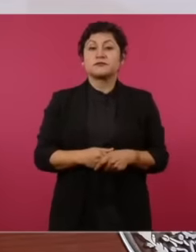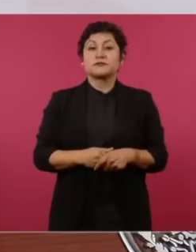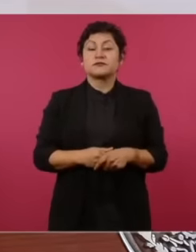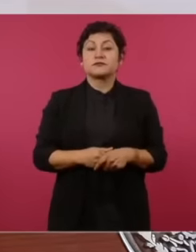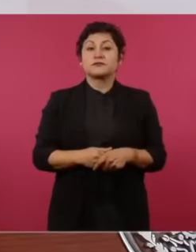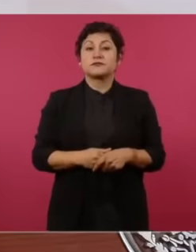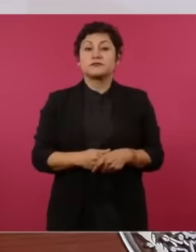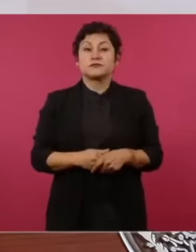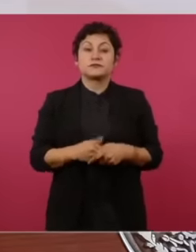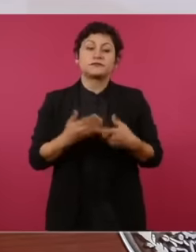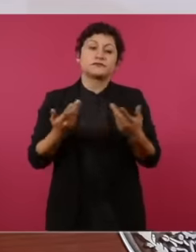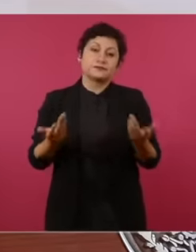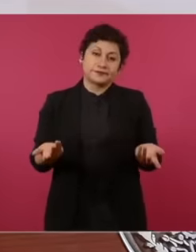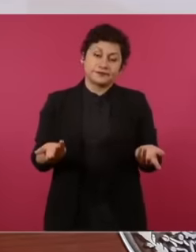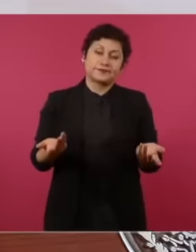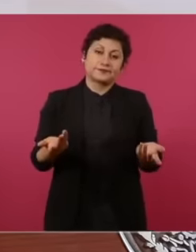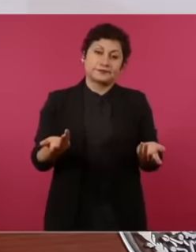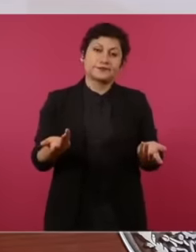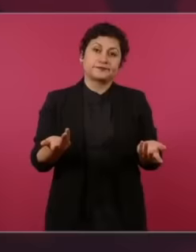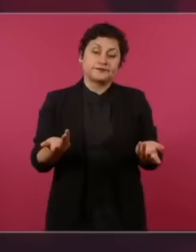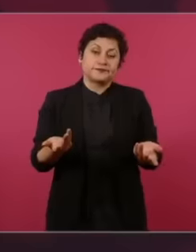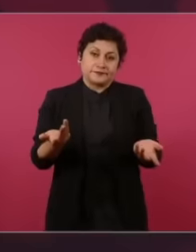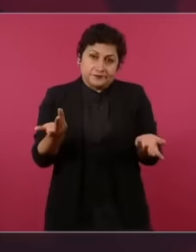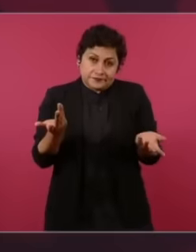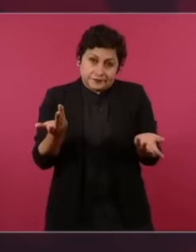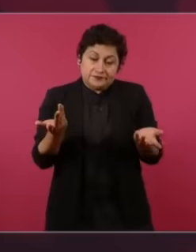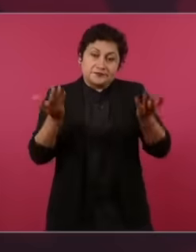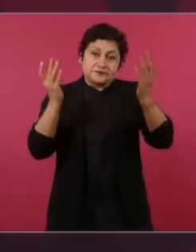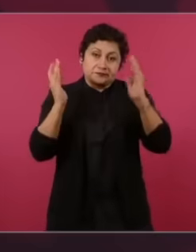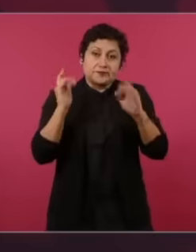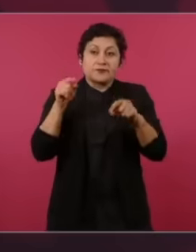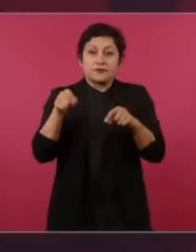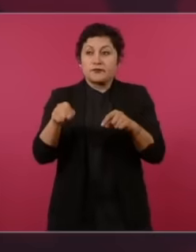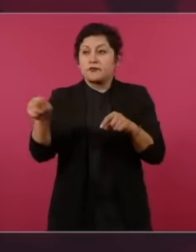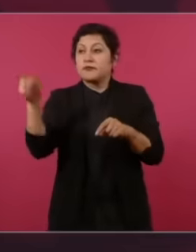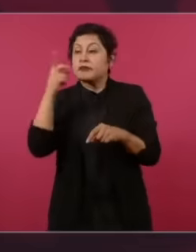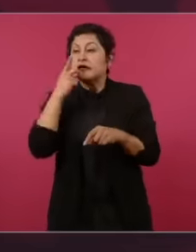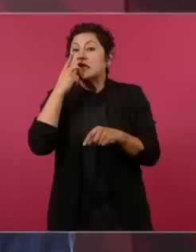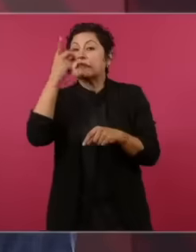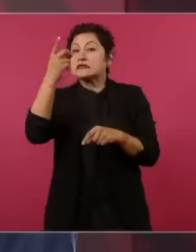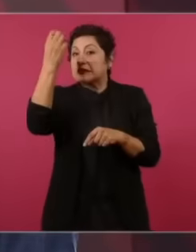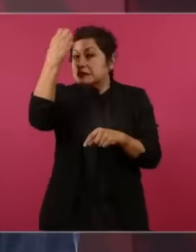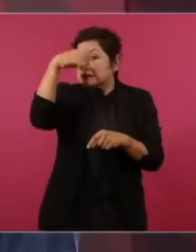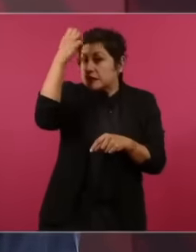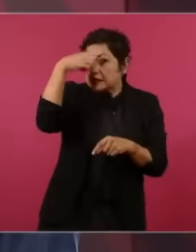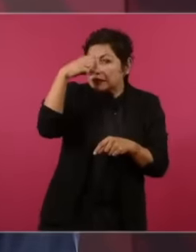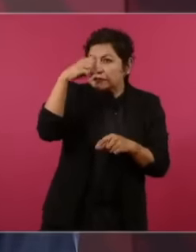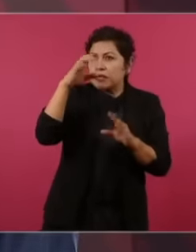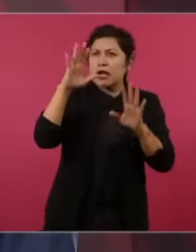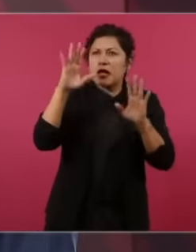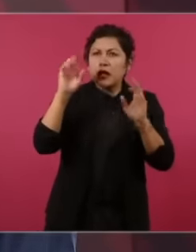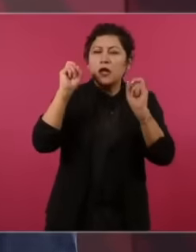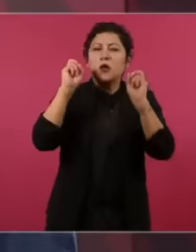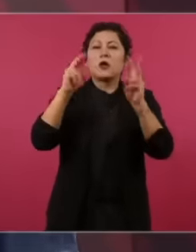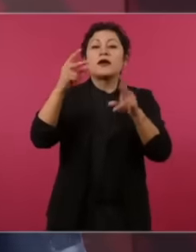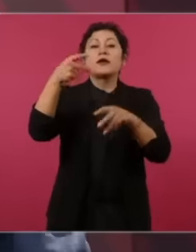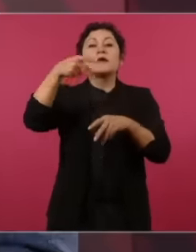And If necessary, then a special course is carried out